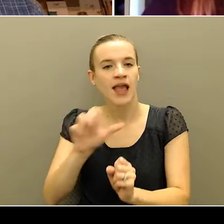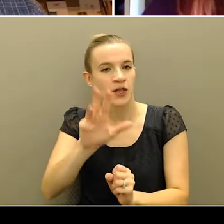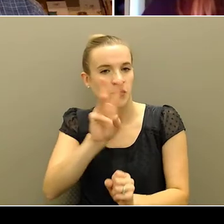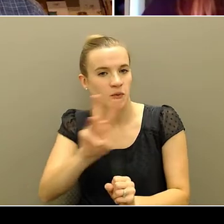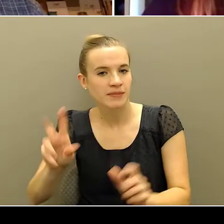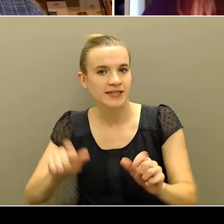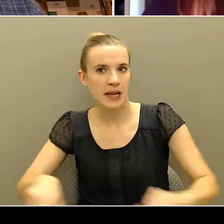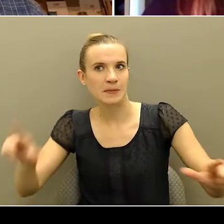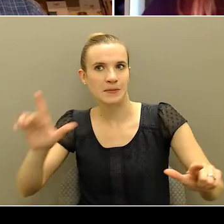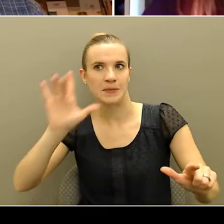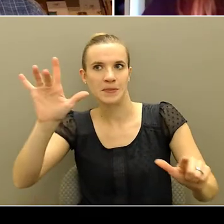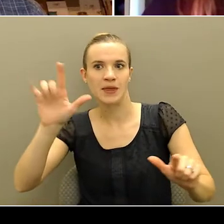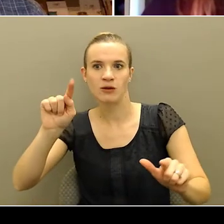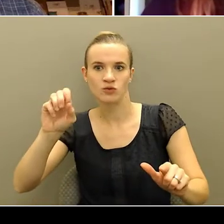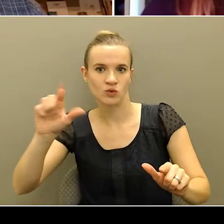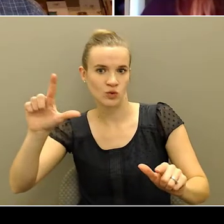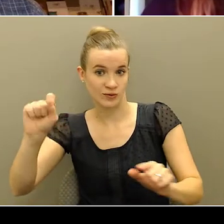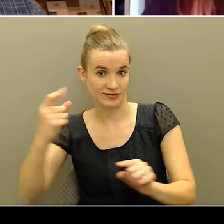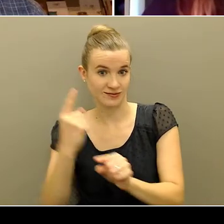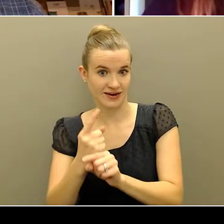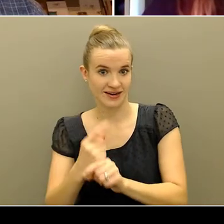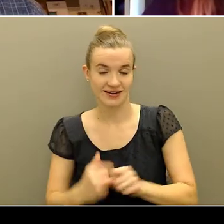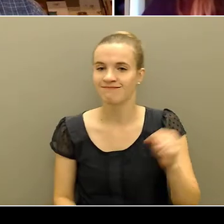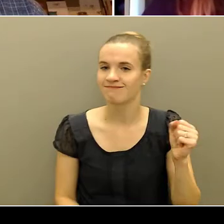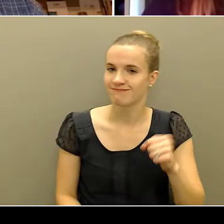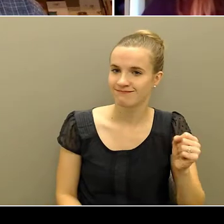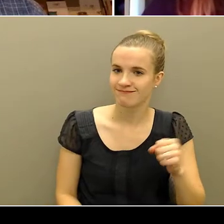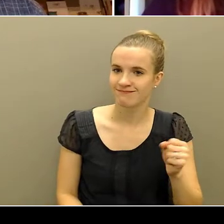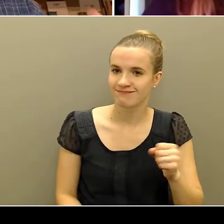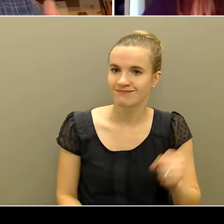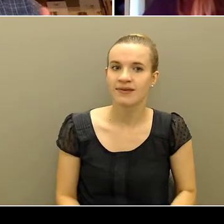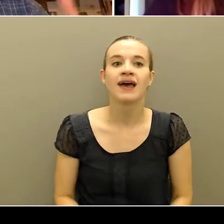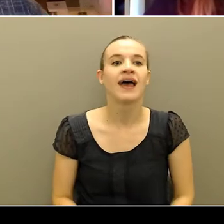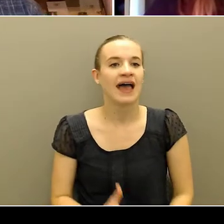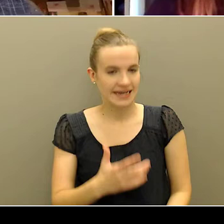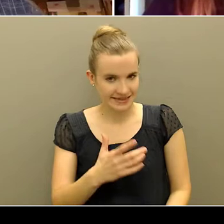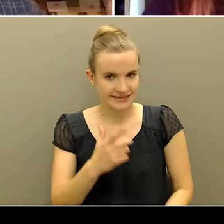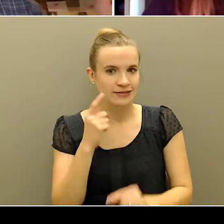affirmatively saying to somebody "It's okay for you to like, help me transfer."